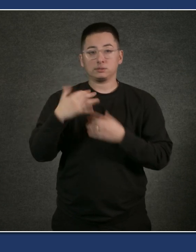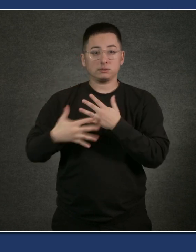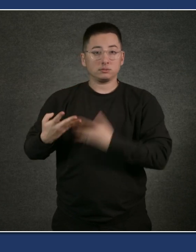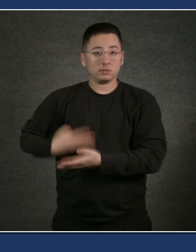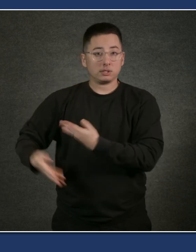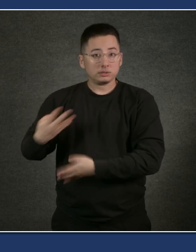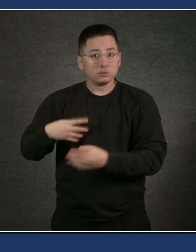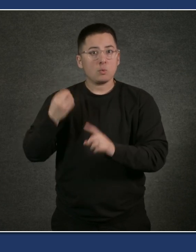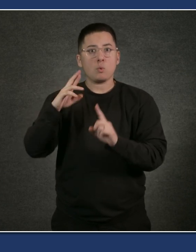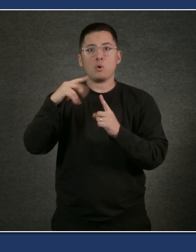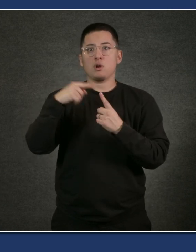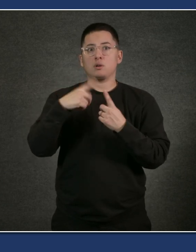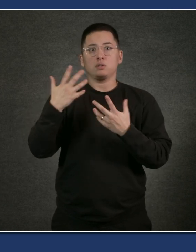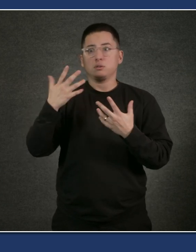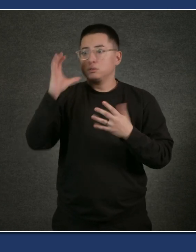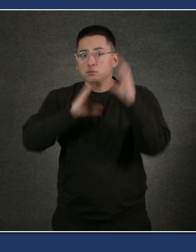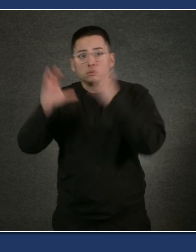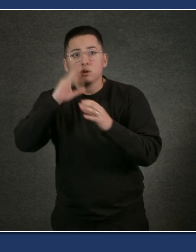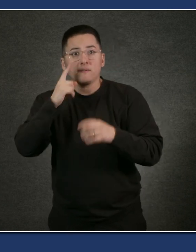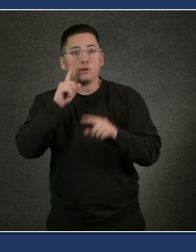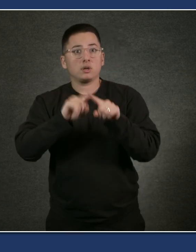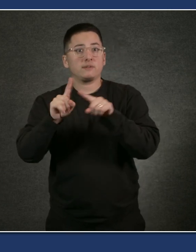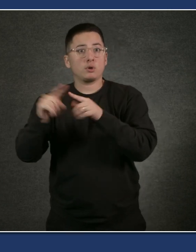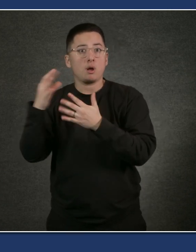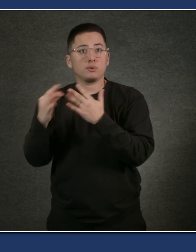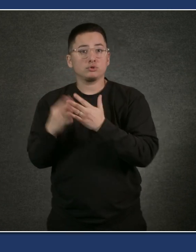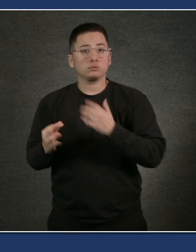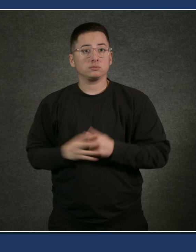But what we need isn't necessarily alternatives,